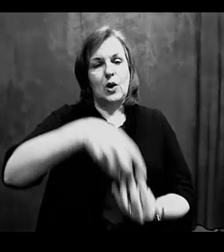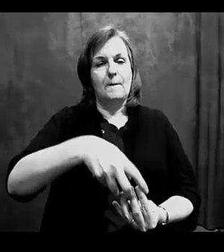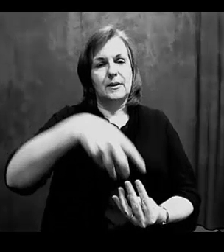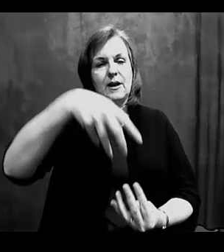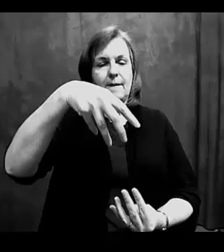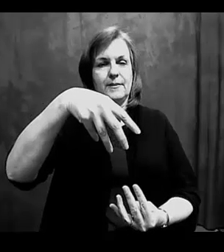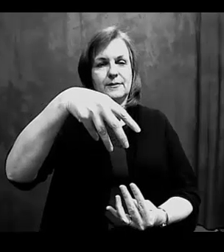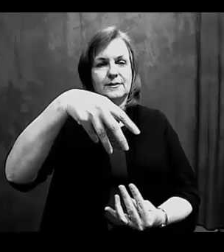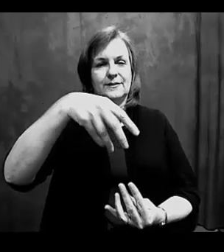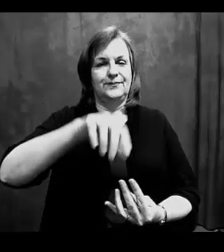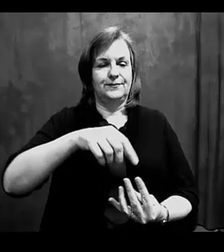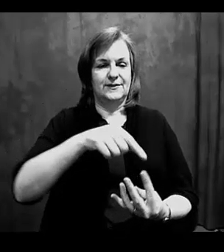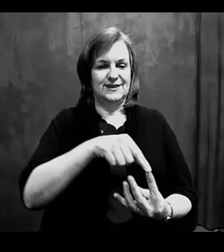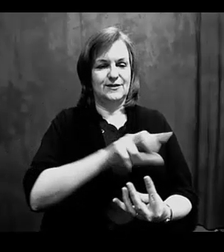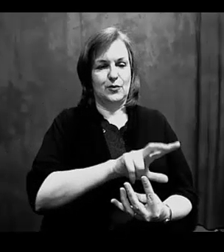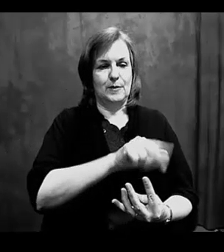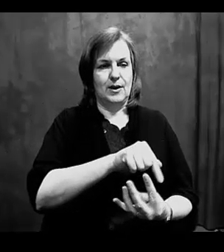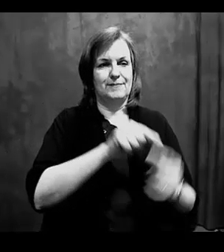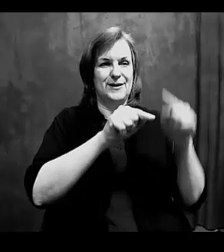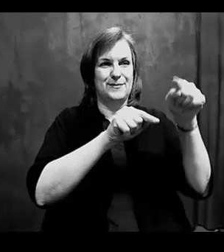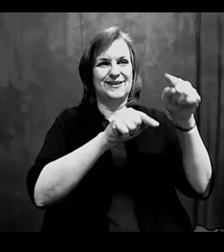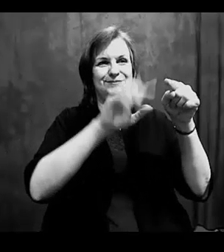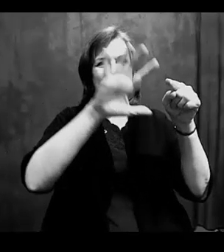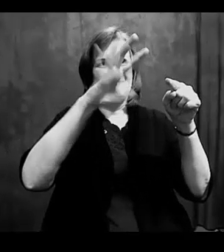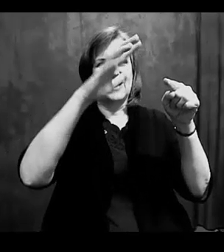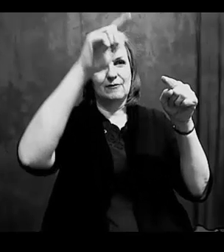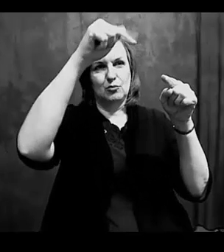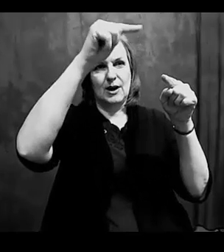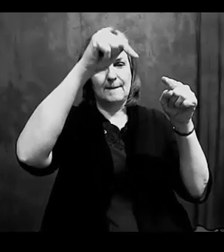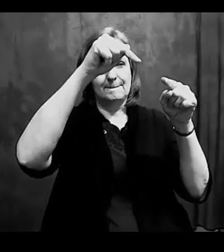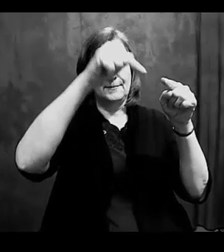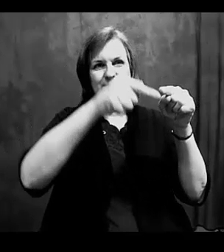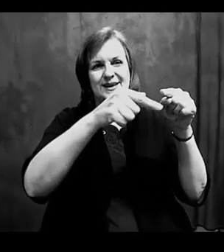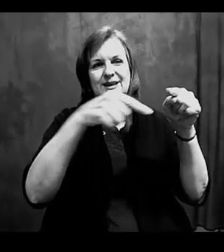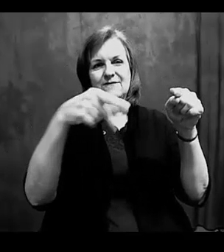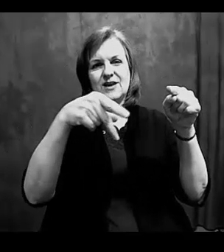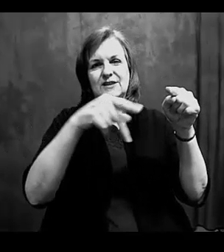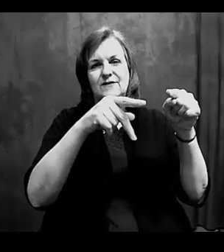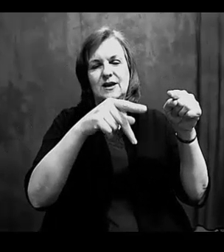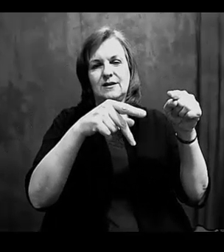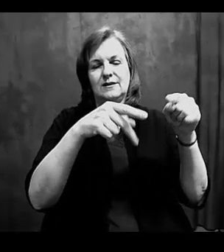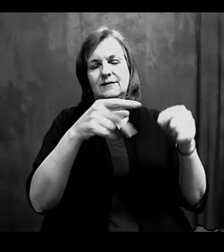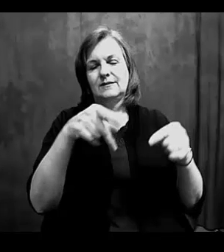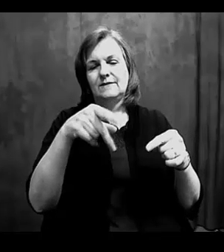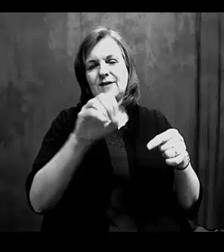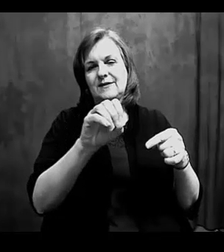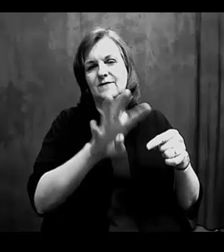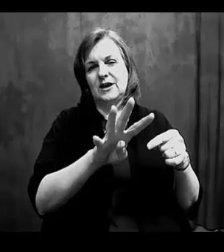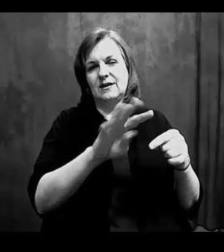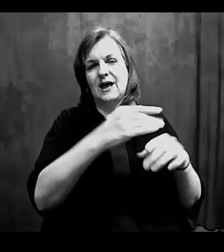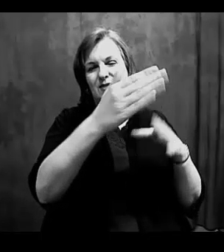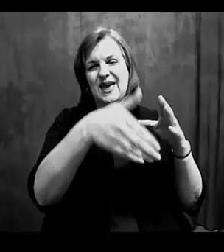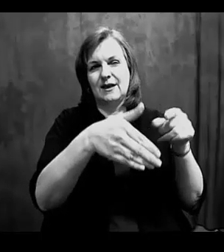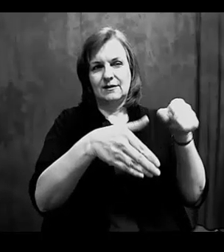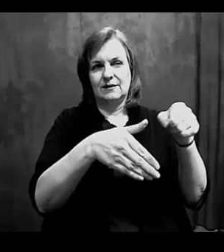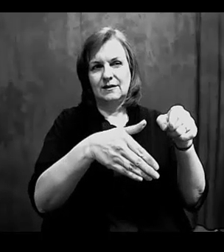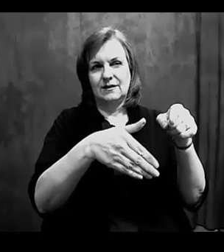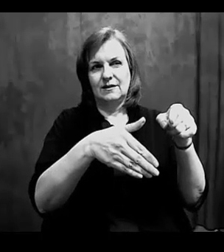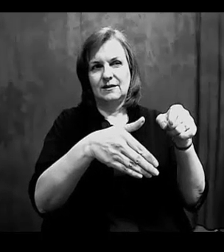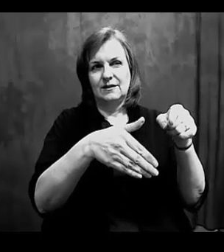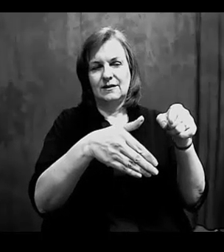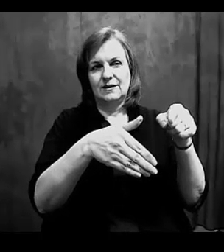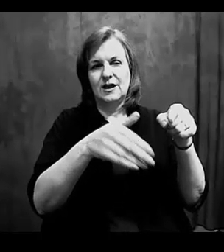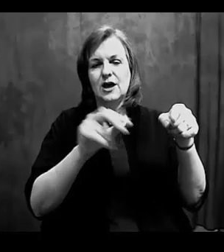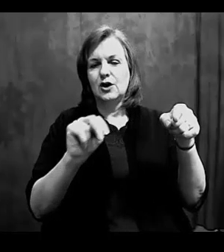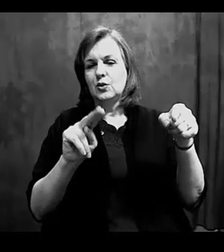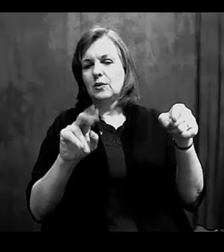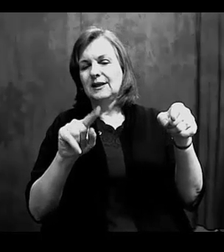however if we open up this other side where we have a 5' end on the other end -- this is a phosphate remember on the end